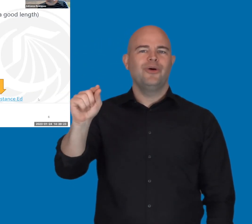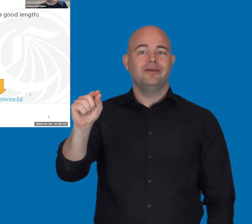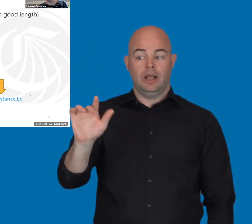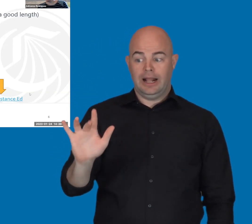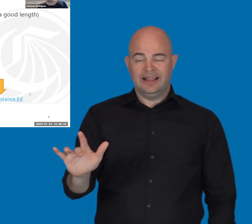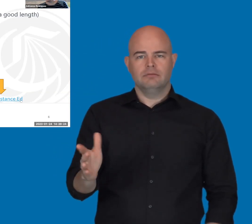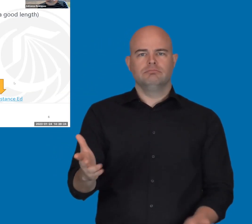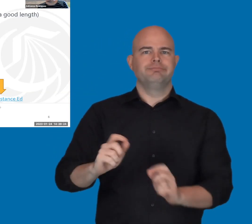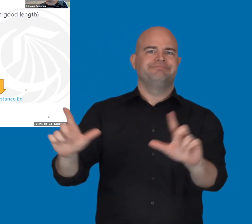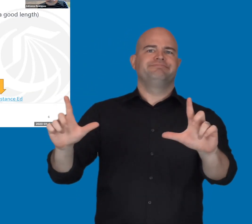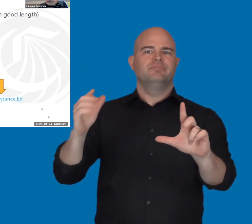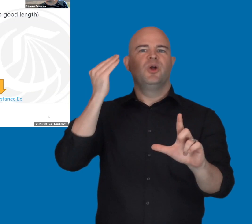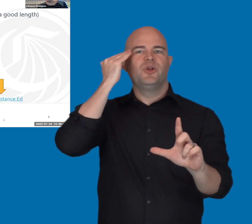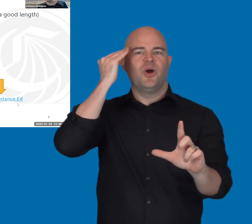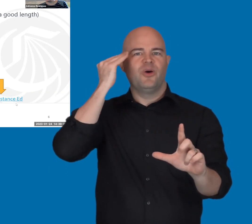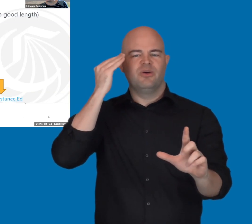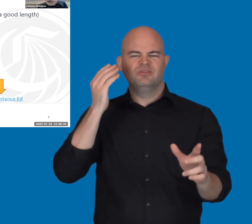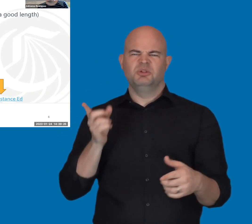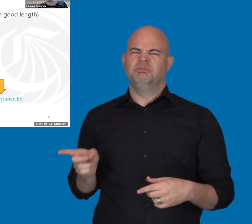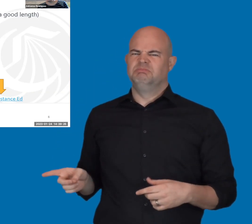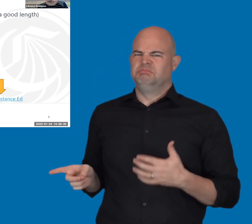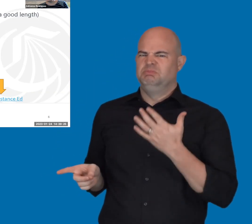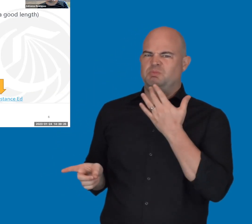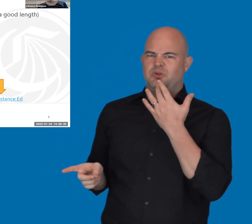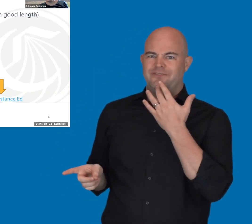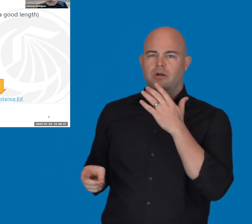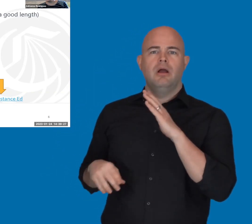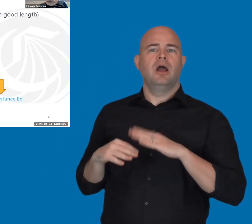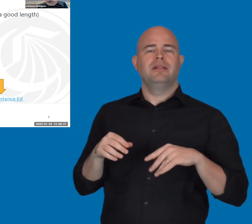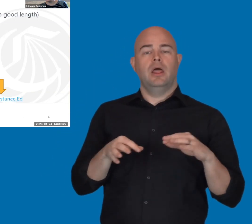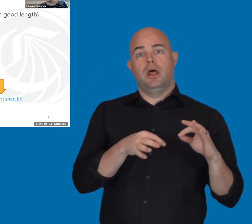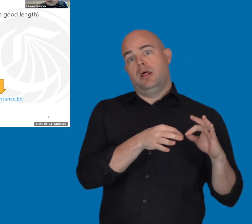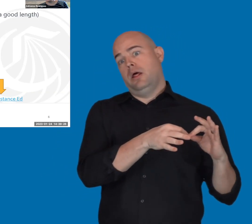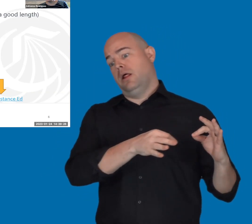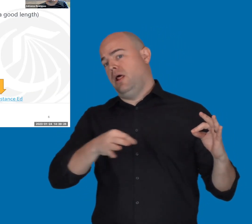So, this link would definitely be preferred, as opposed to using this entire URL.